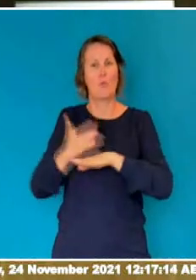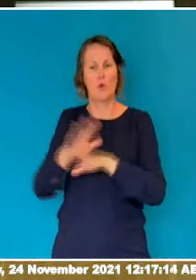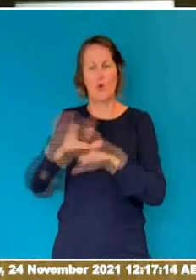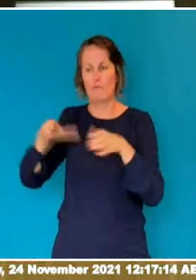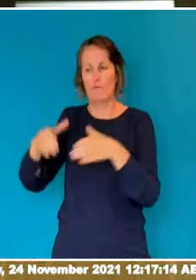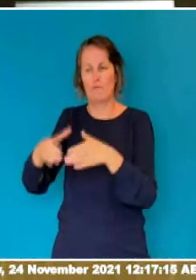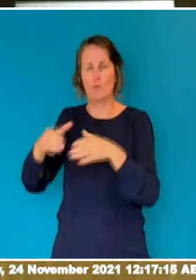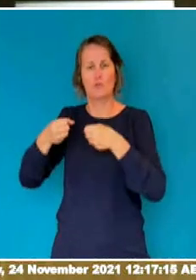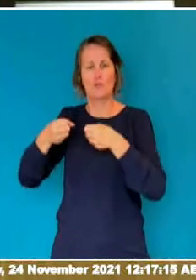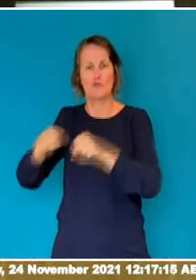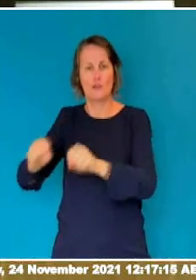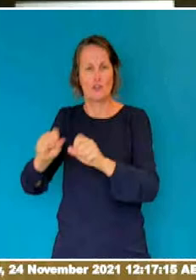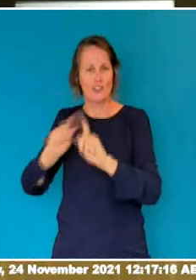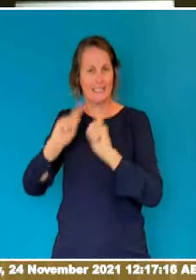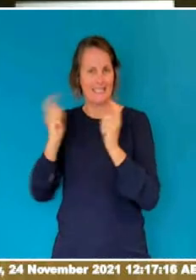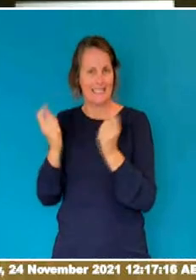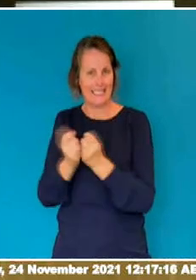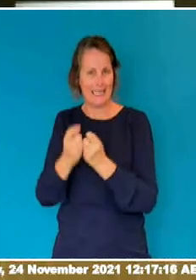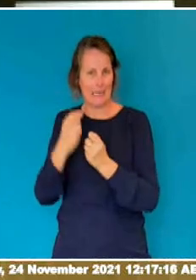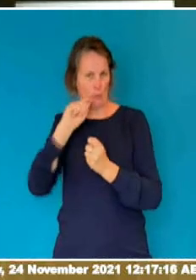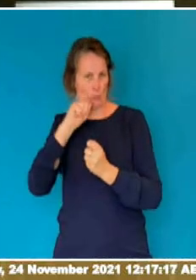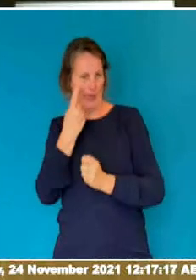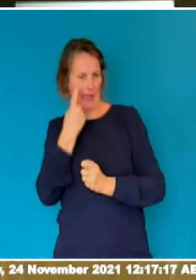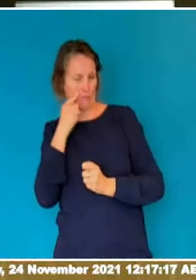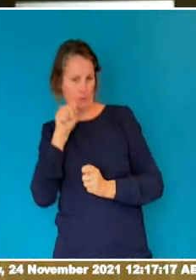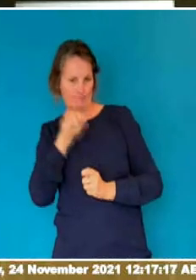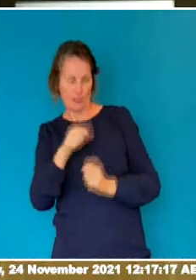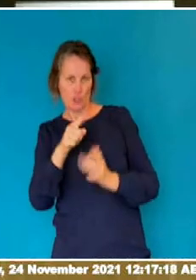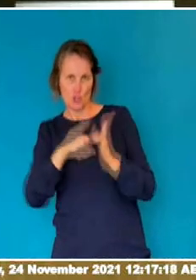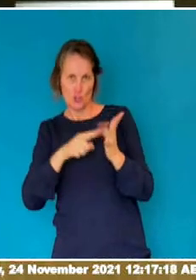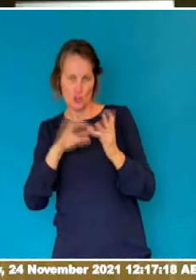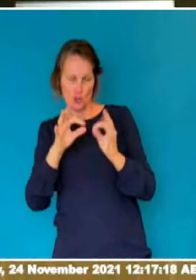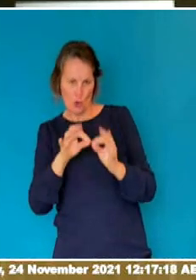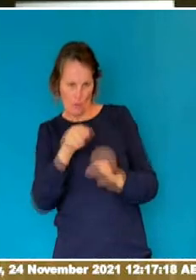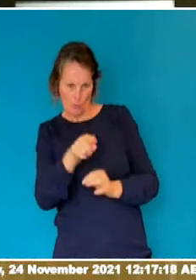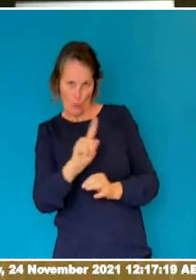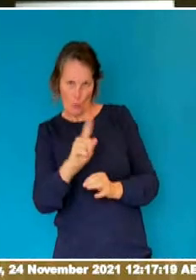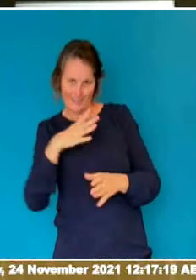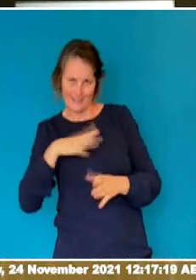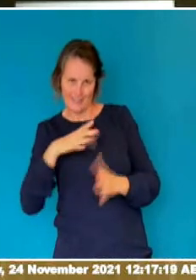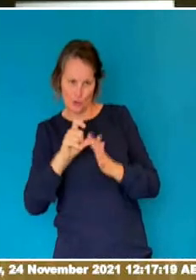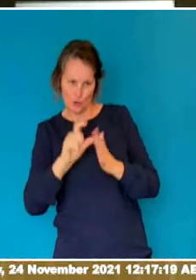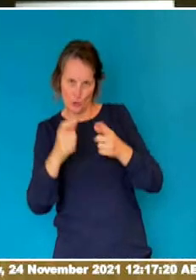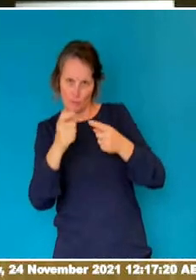corporately with the relevant business area where the role is located so that we ensure